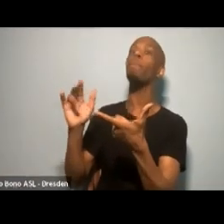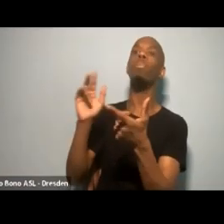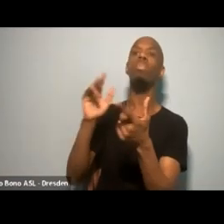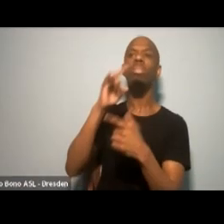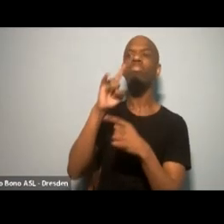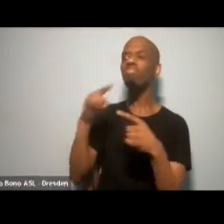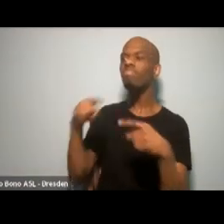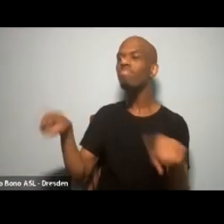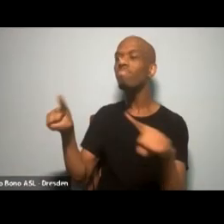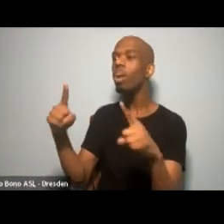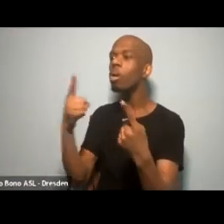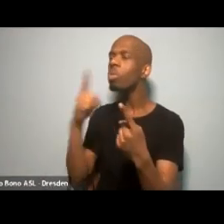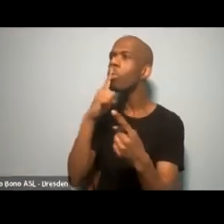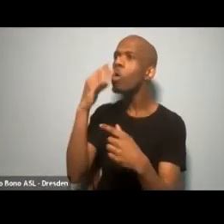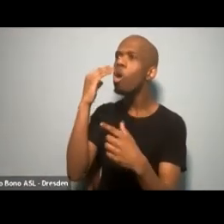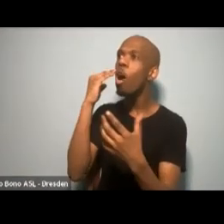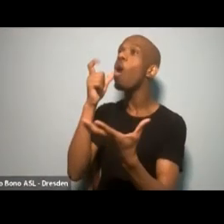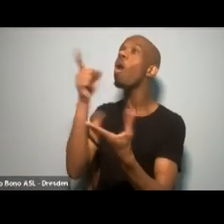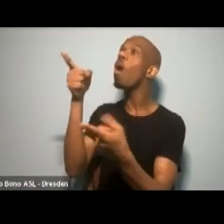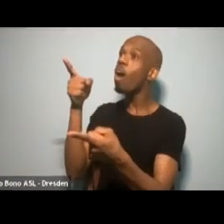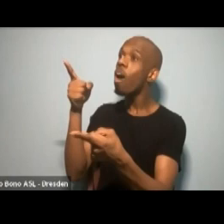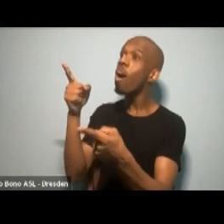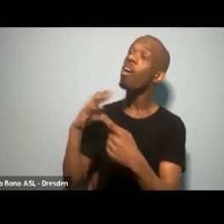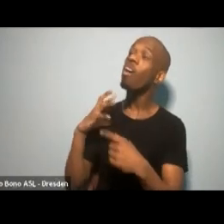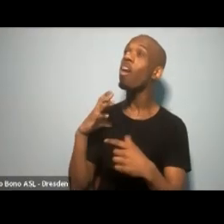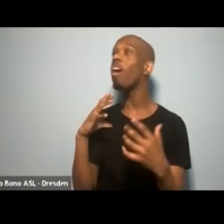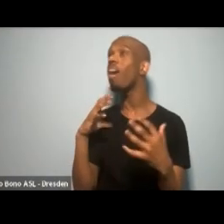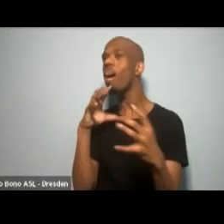and our film stars, Genevieve,